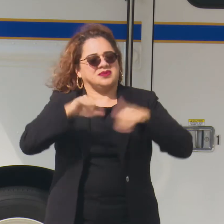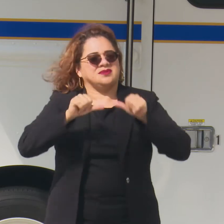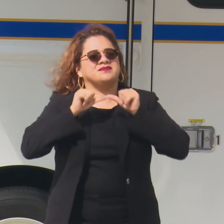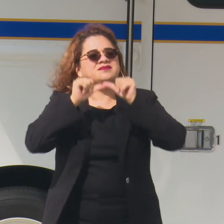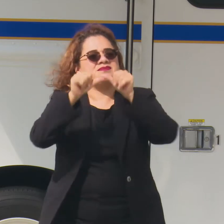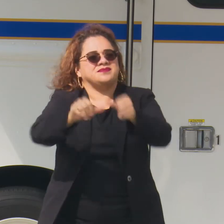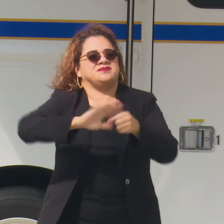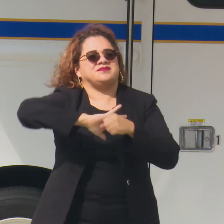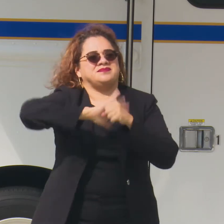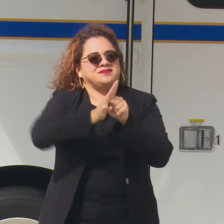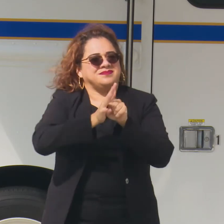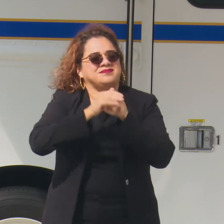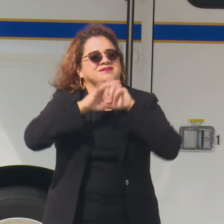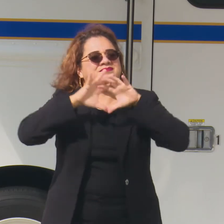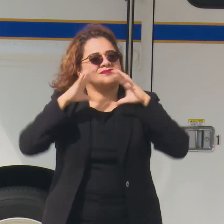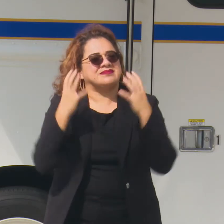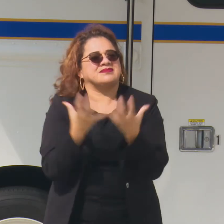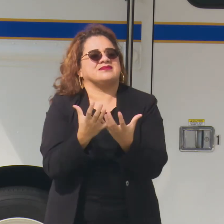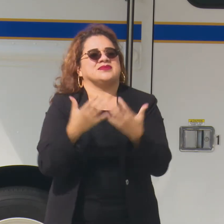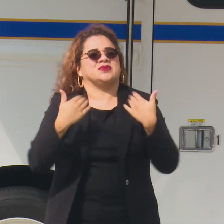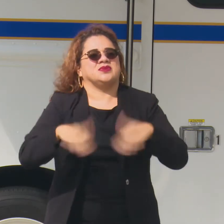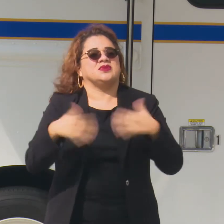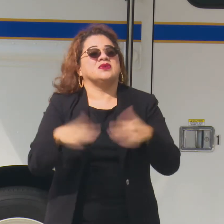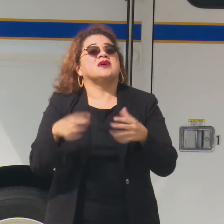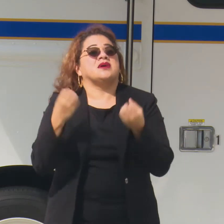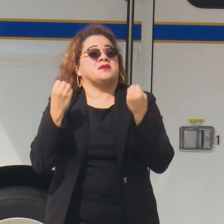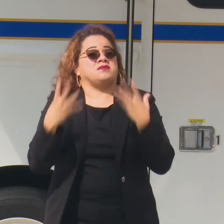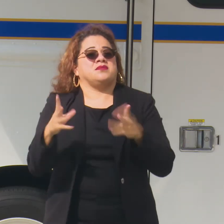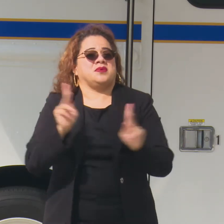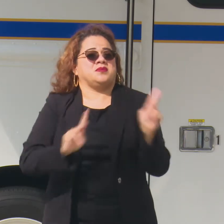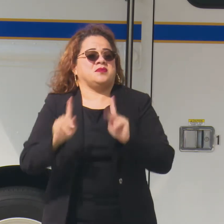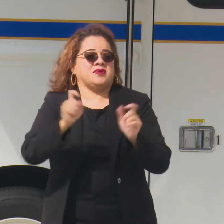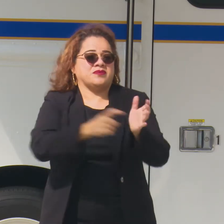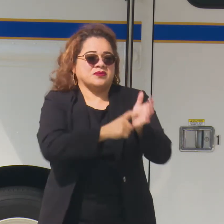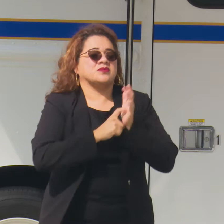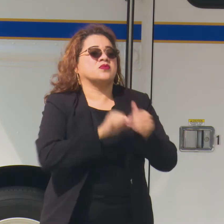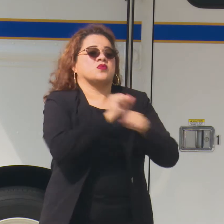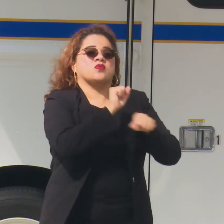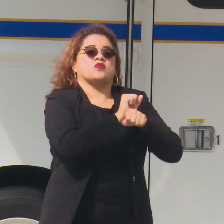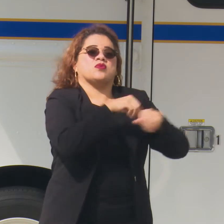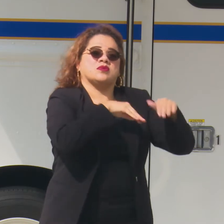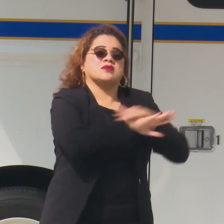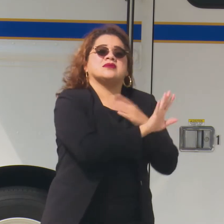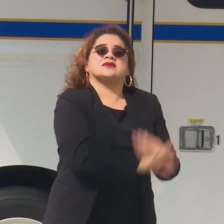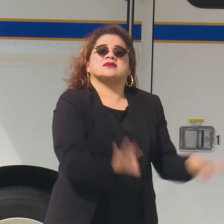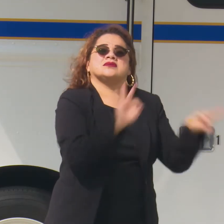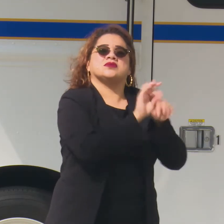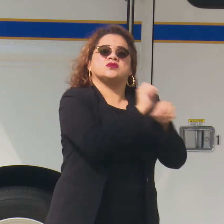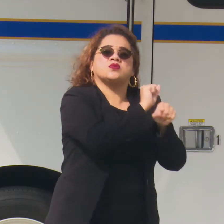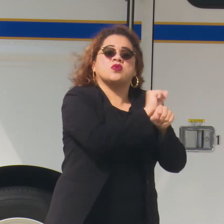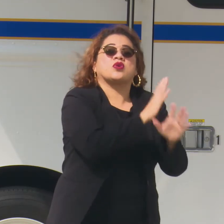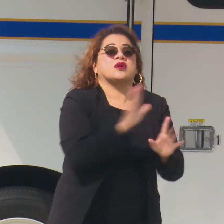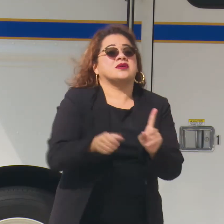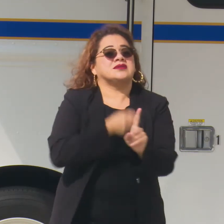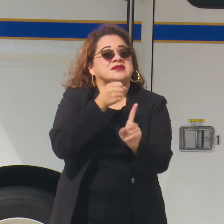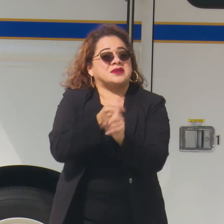to work. It's a pandemic that affects especially communities of color and low-income communities and we know